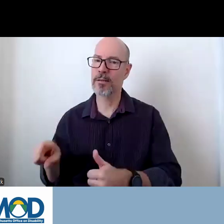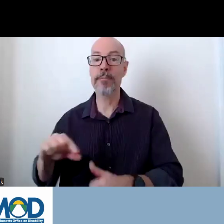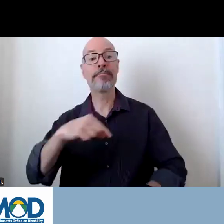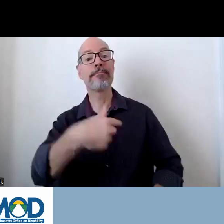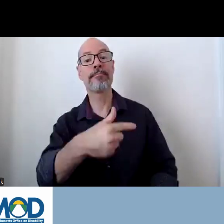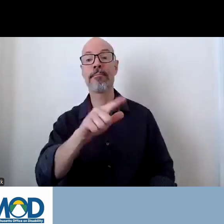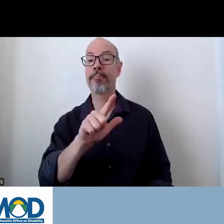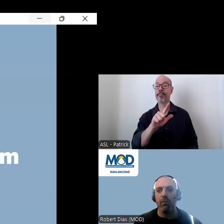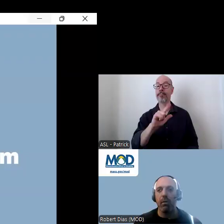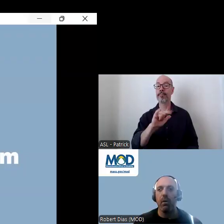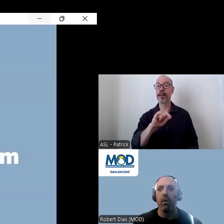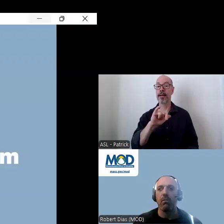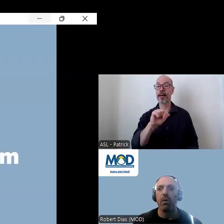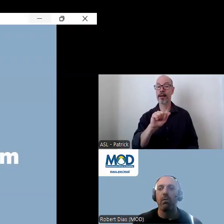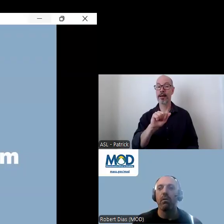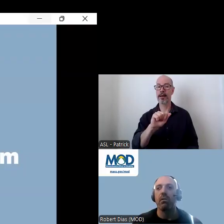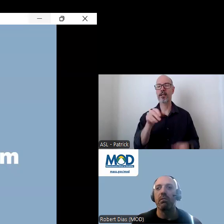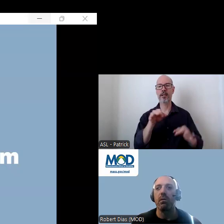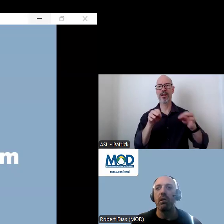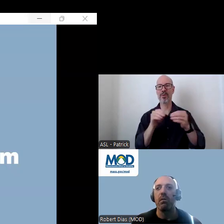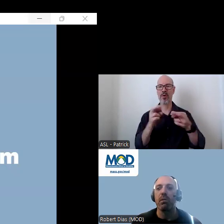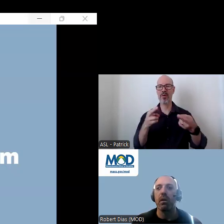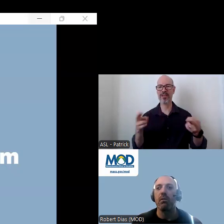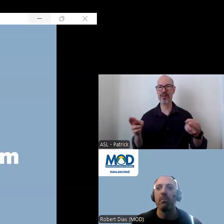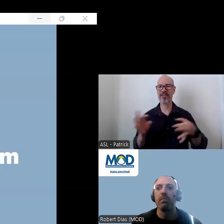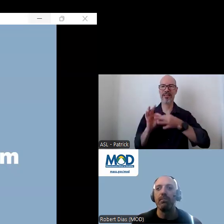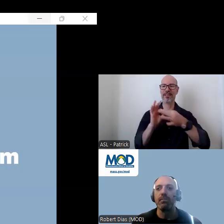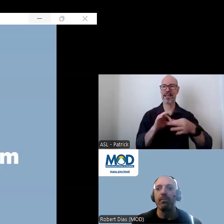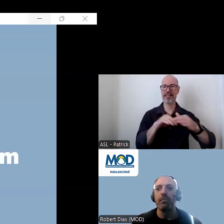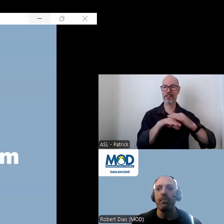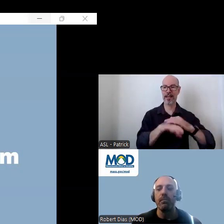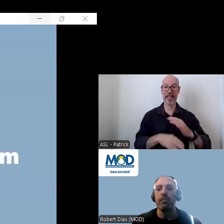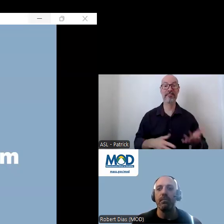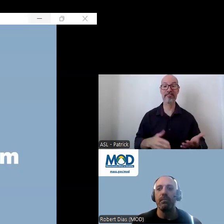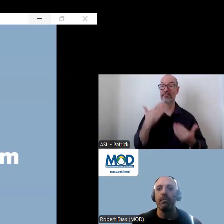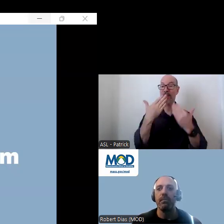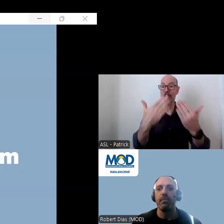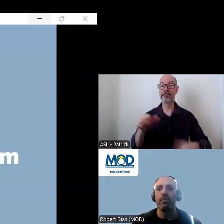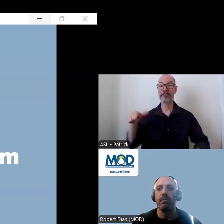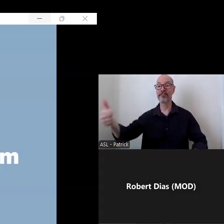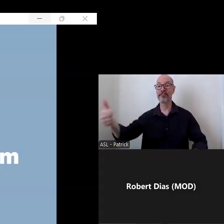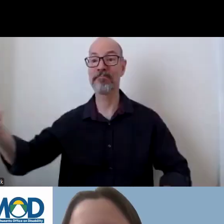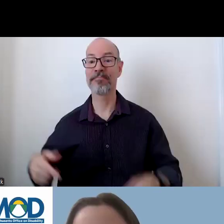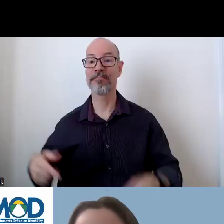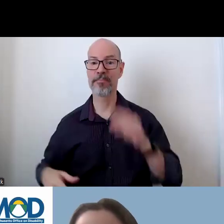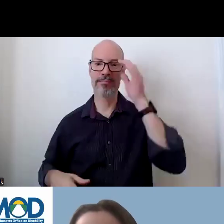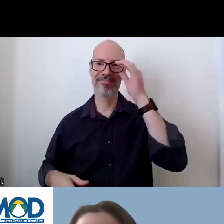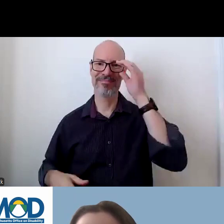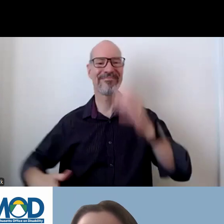who will tell you a little bit about some resources that we have surrounding accessibility. Thank you,